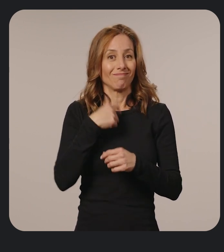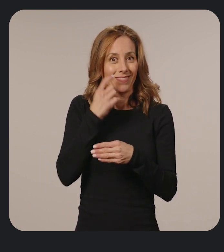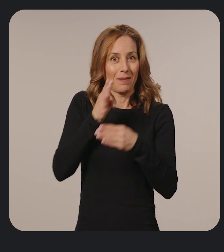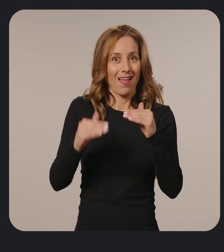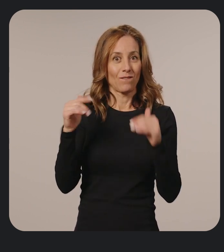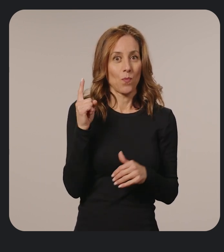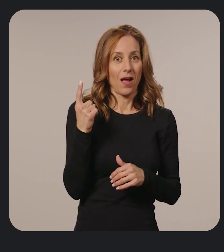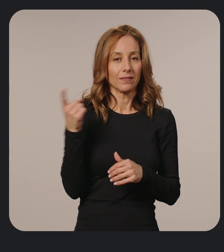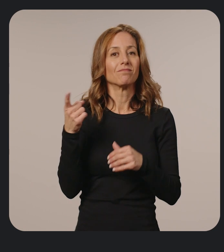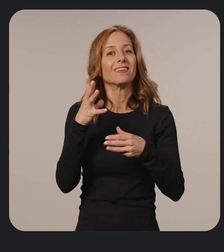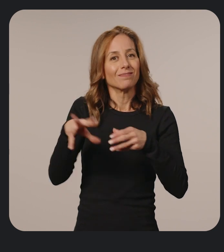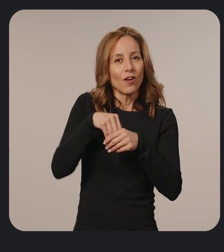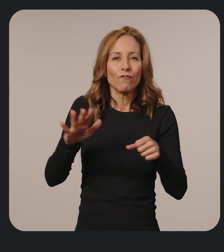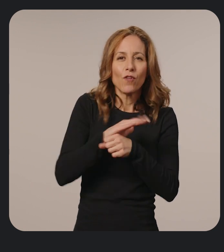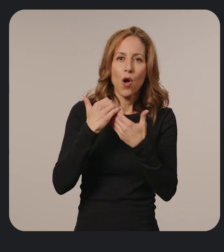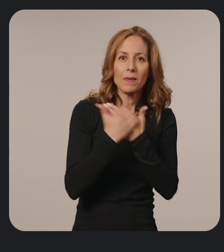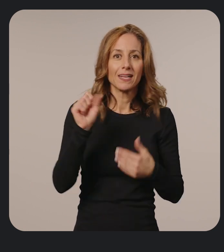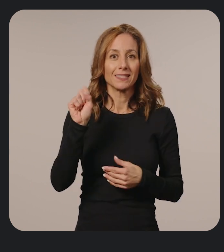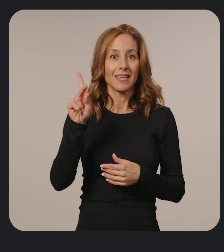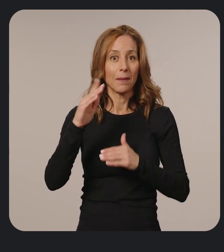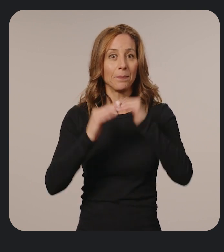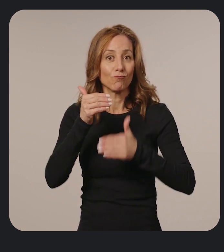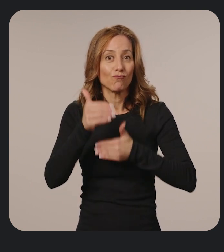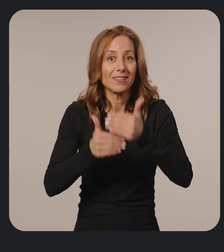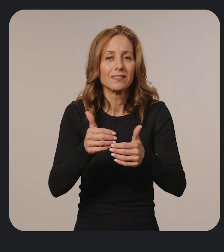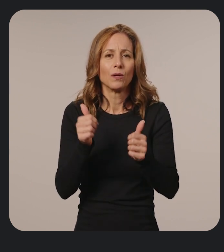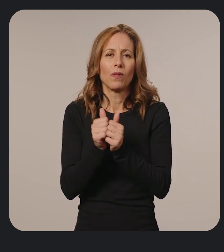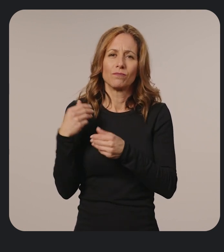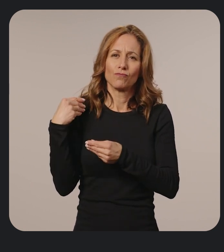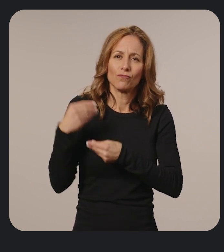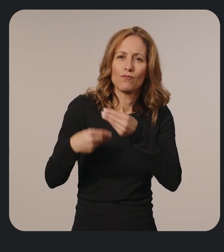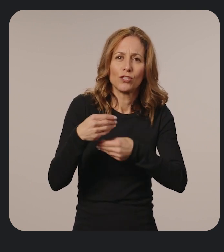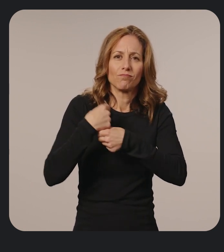We recently completed level 1, which entails a fully automated SDK build process